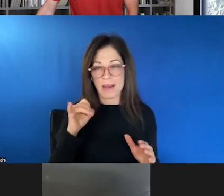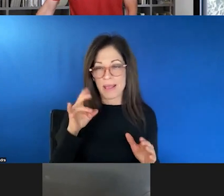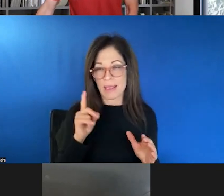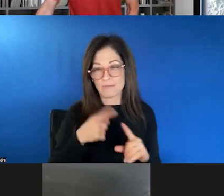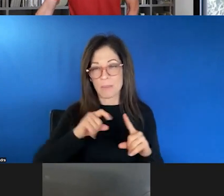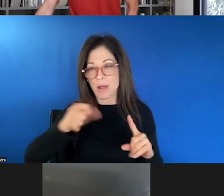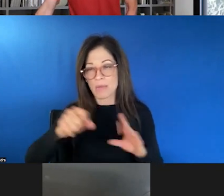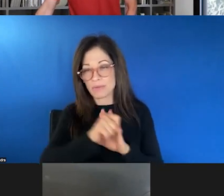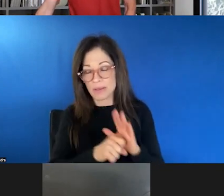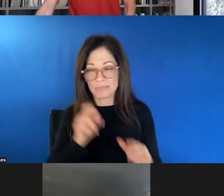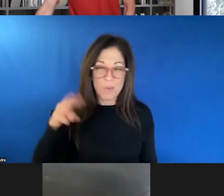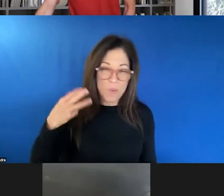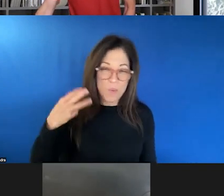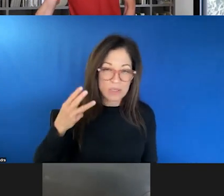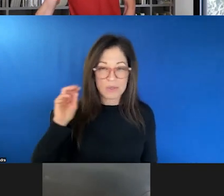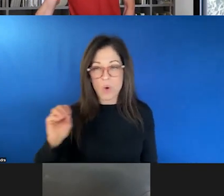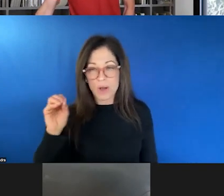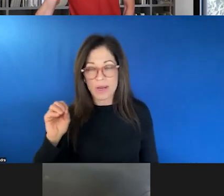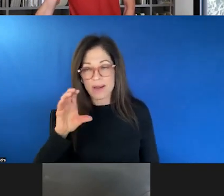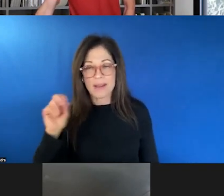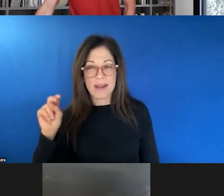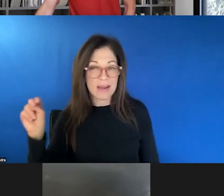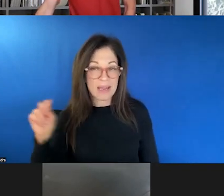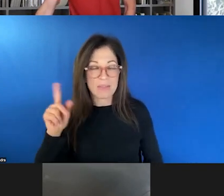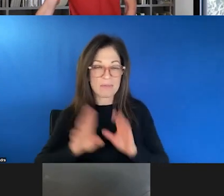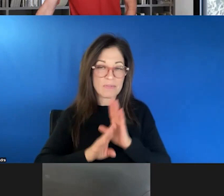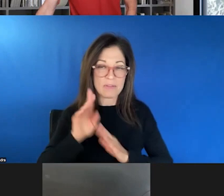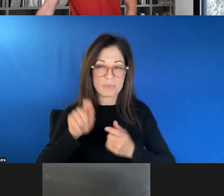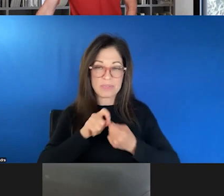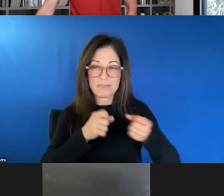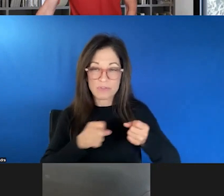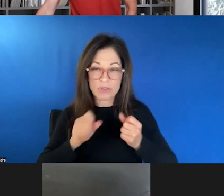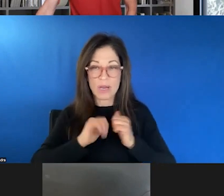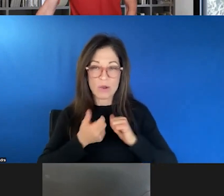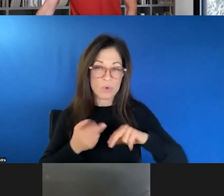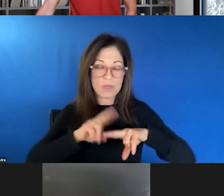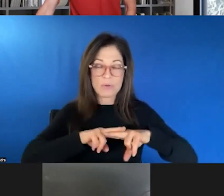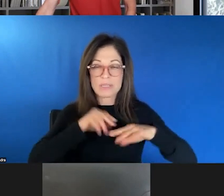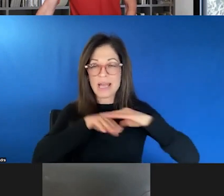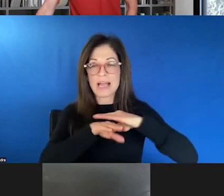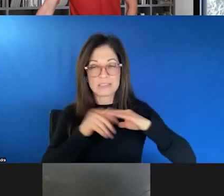OREGON, AND THEY HAVE DEVELOPED STRATEGIES AROUND CHILDREN'S